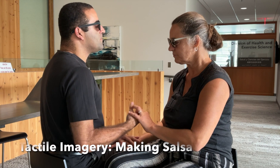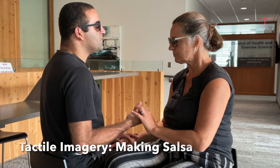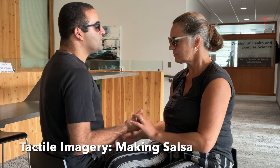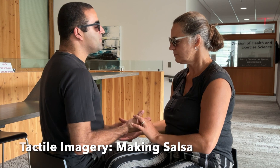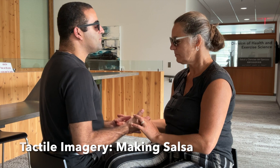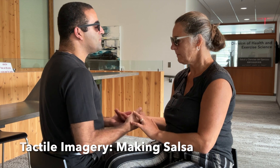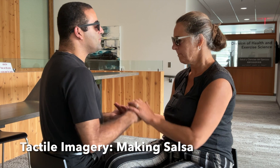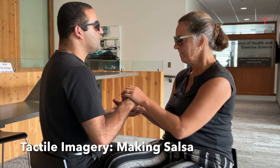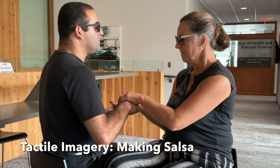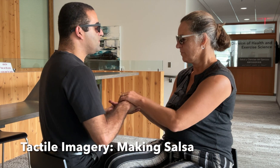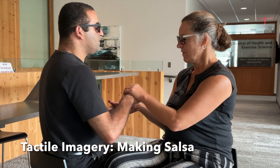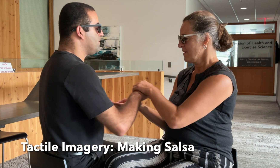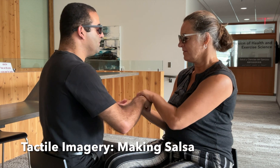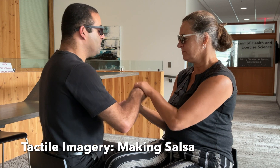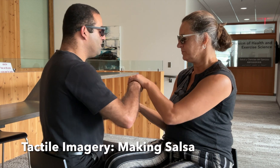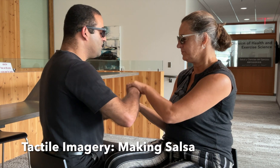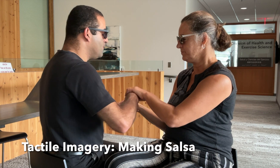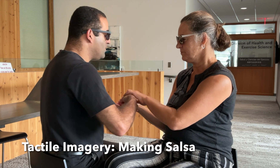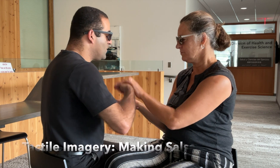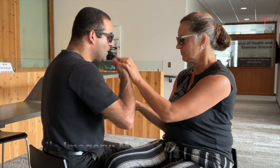Tactile Imagery: Making Salsa.